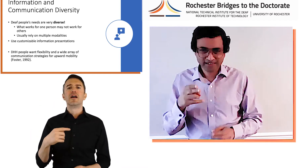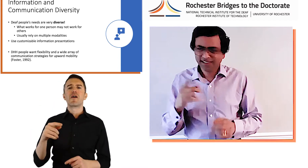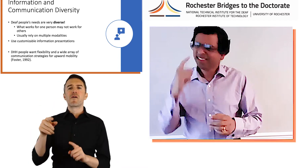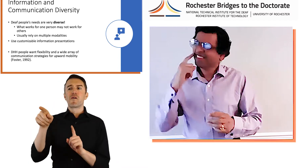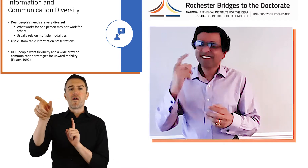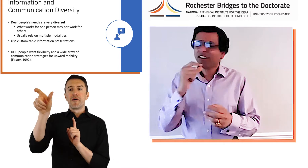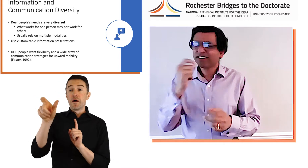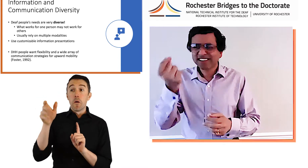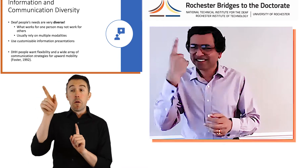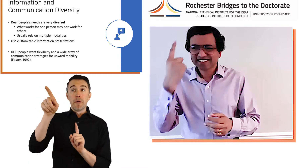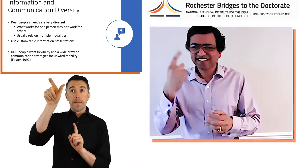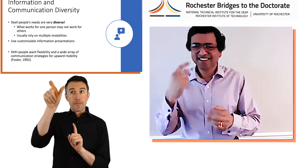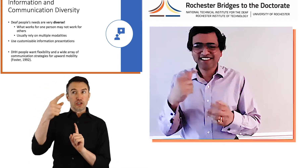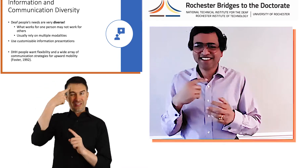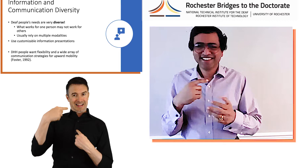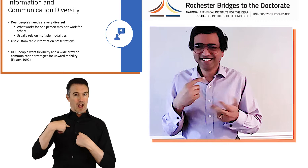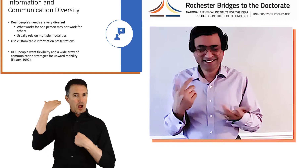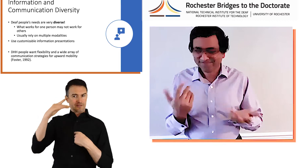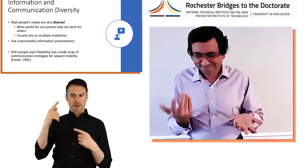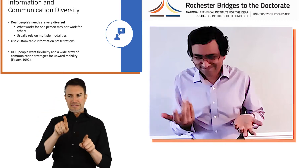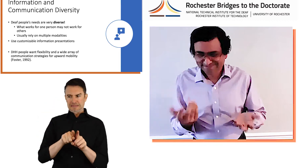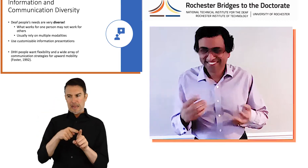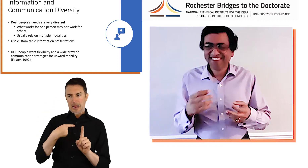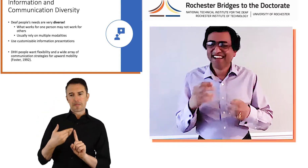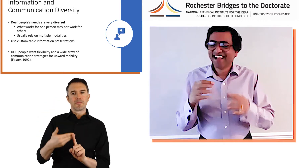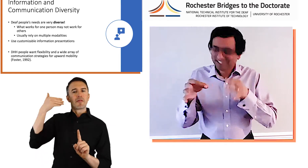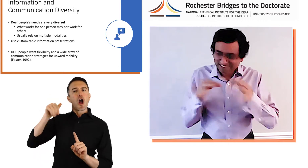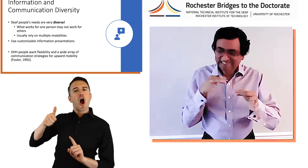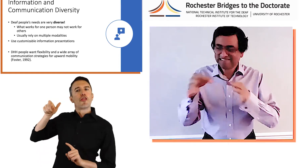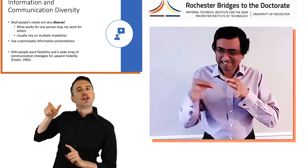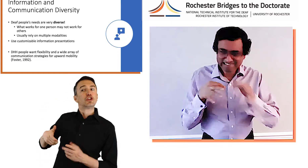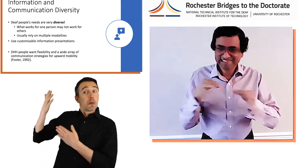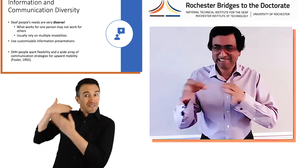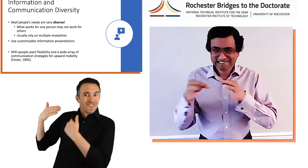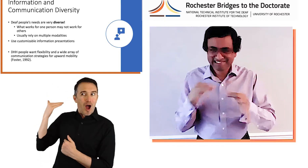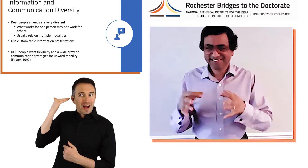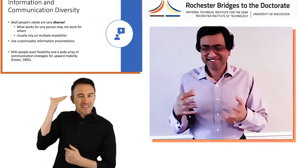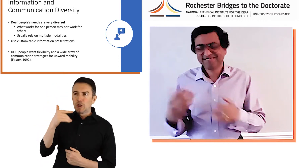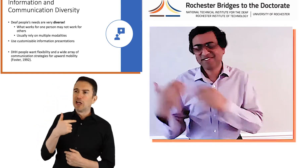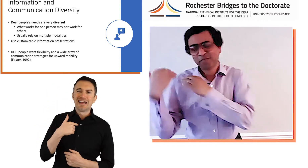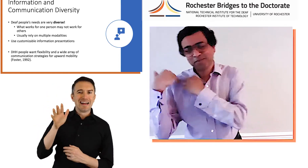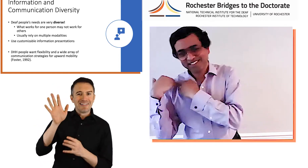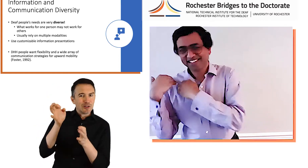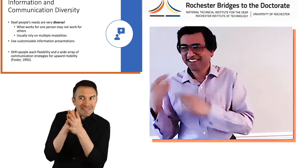so they thought that everything that they used for that person would apply to me and that was not the case.